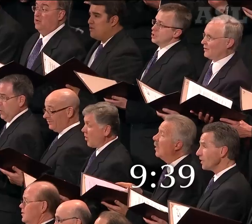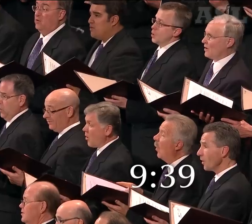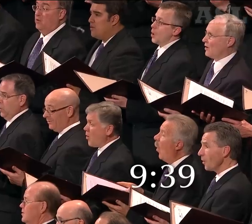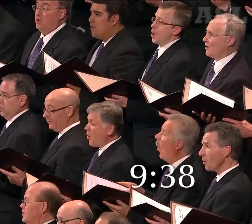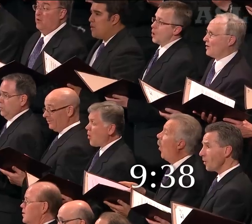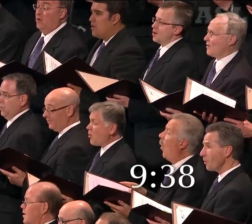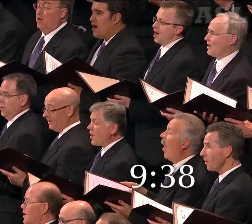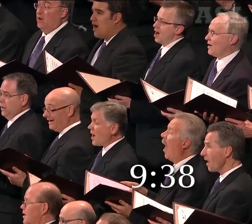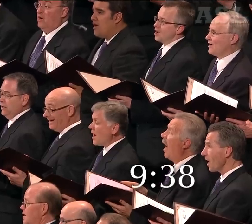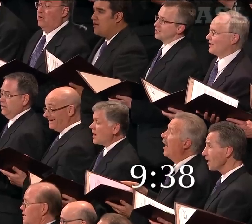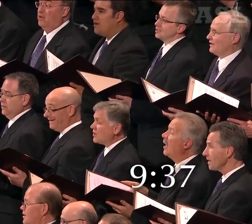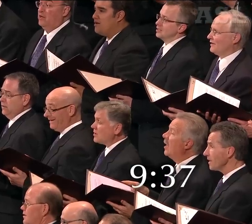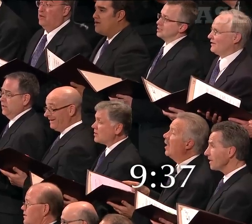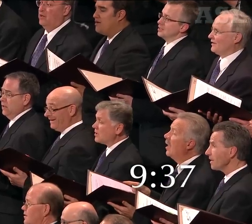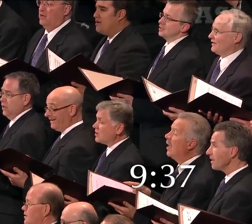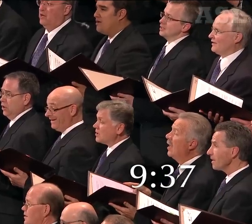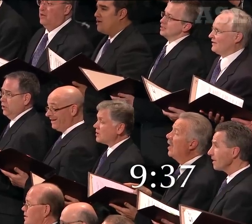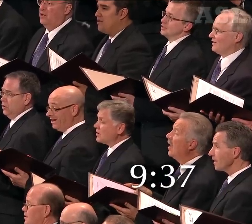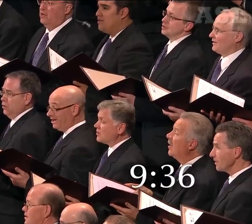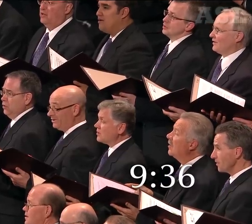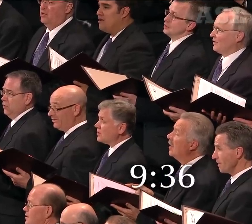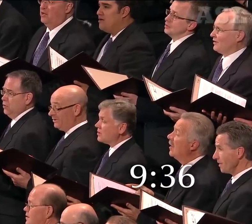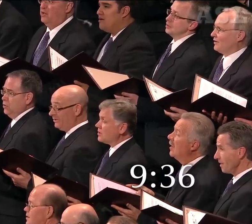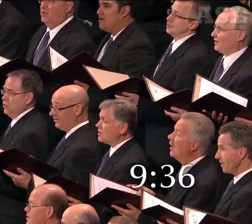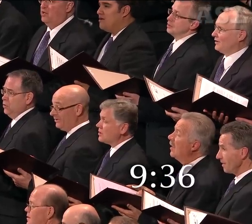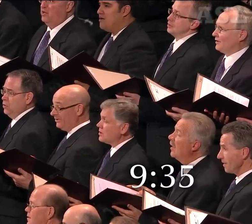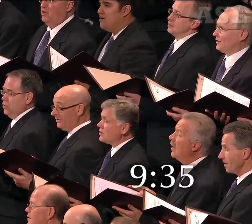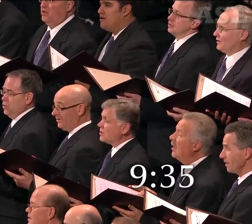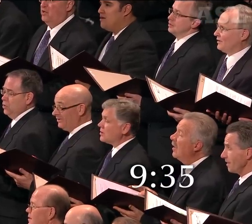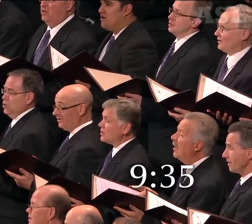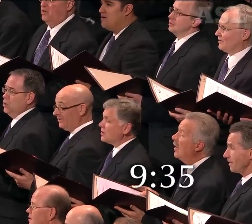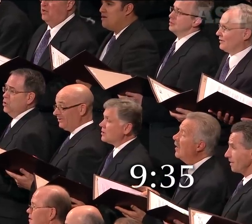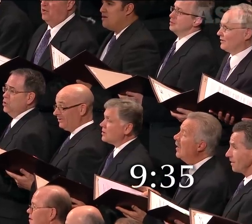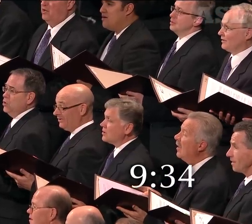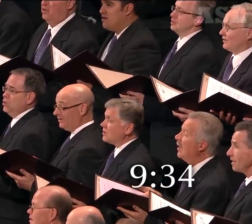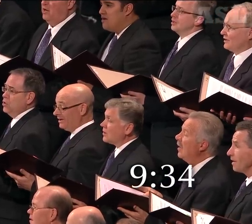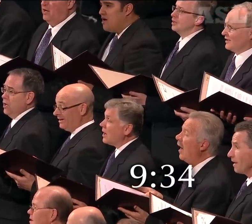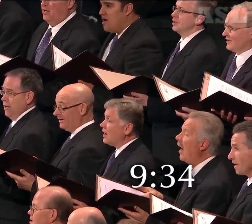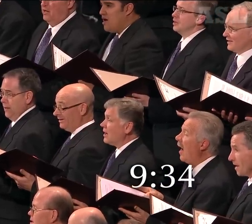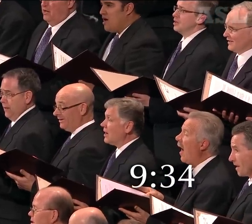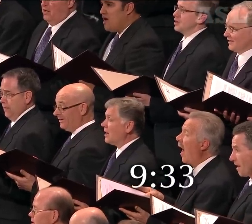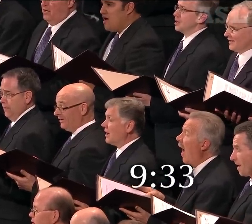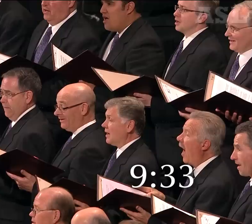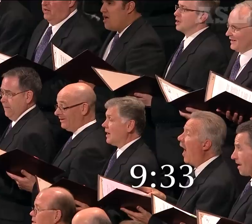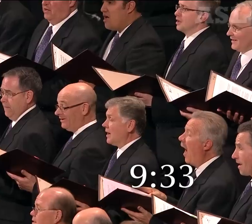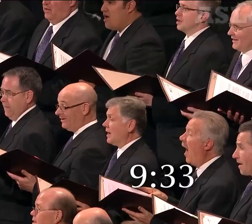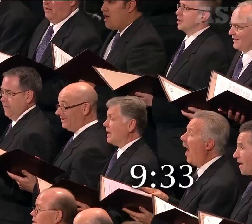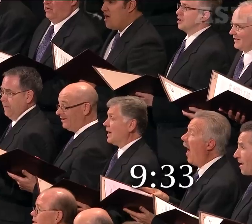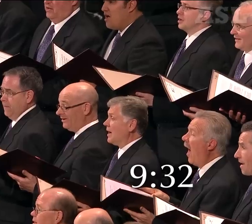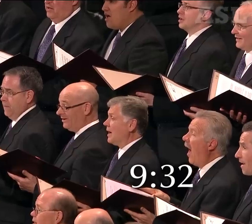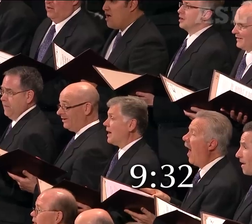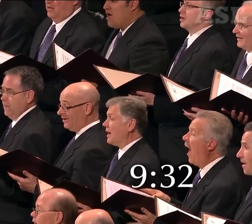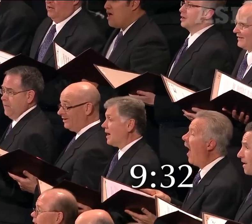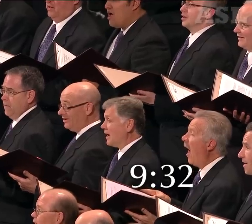CLOSED CAPTION CHANNEL OF THE CHURCH OF JESUS CHRIST OF LATTER-DAY SAINTS.